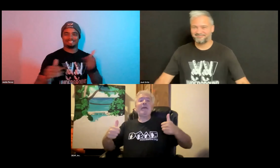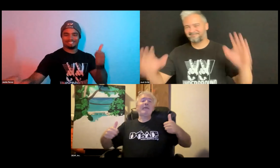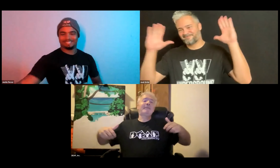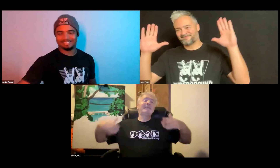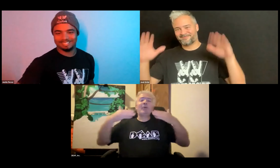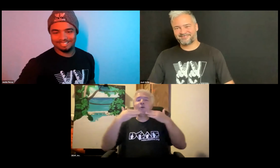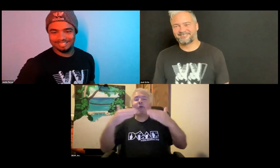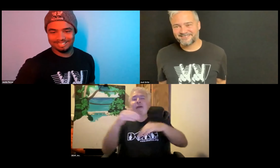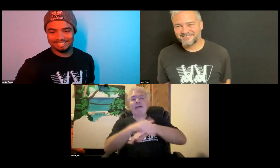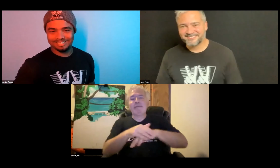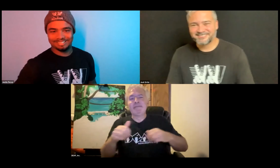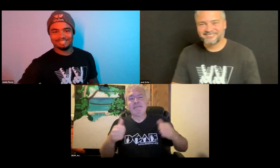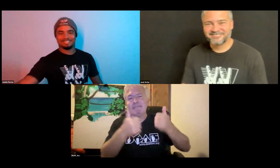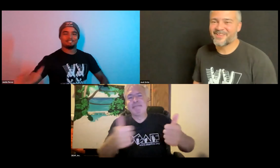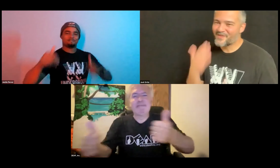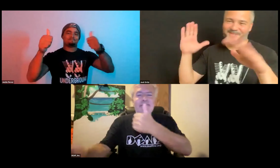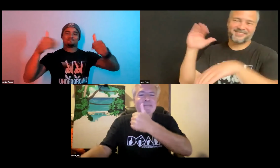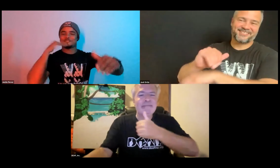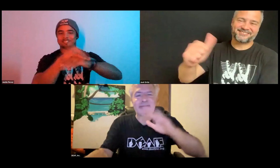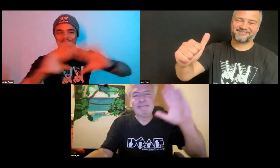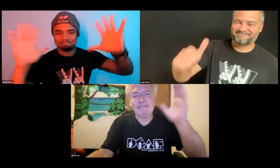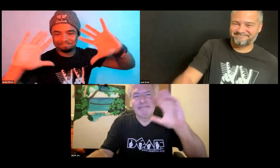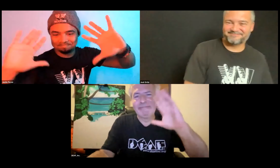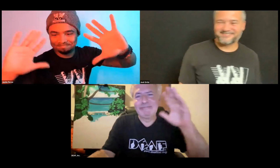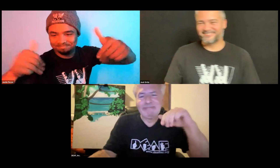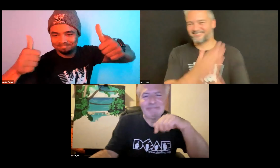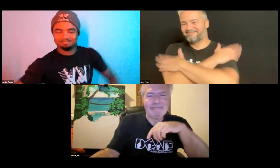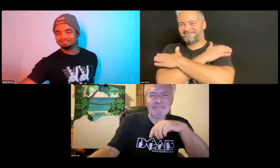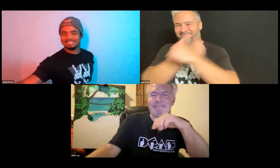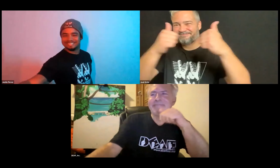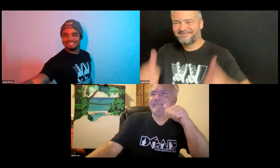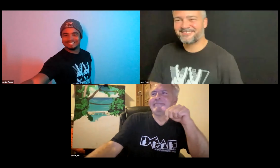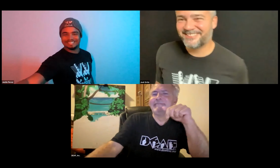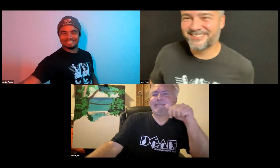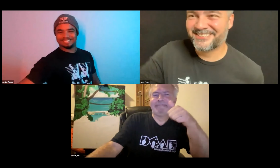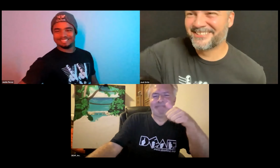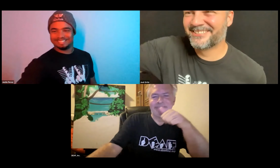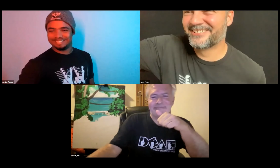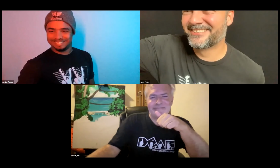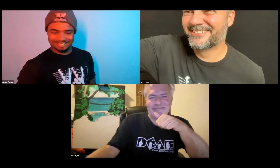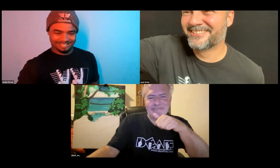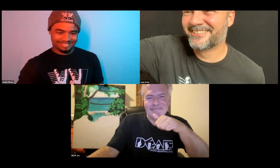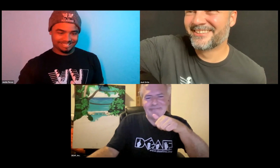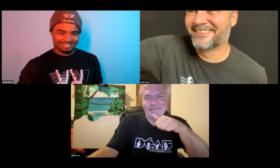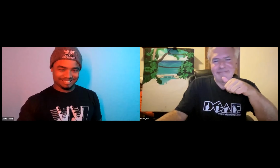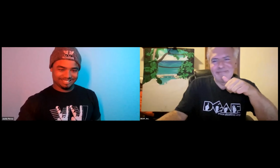So thank you all. Have a wonderful evening. Take care. Good night, everyone.